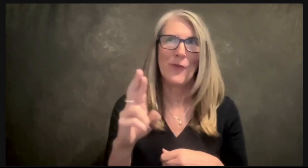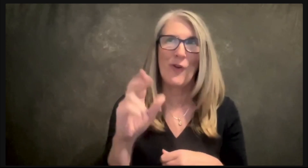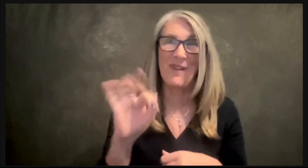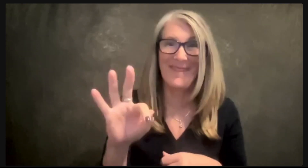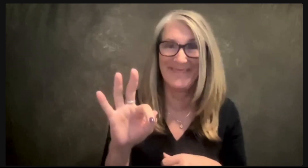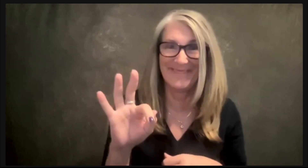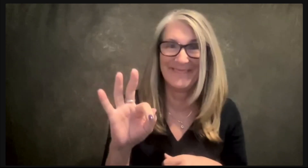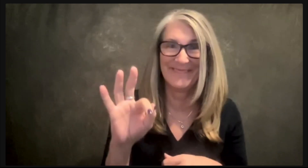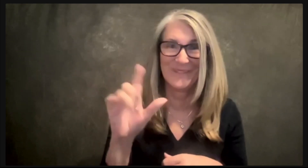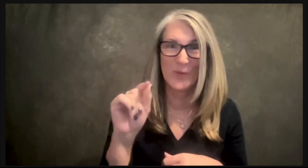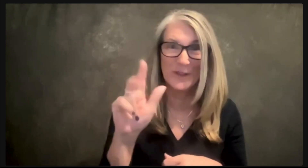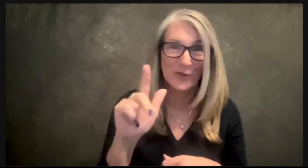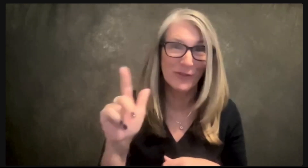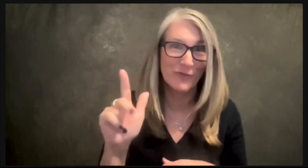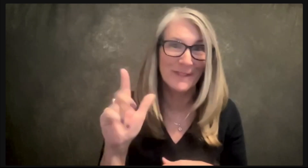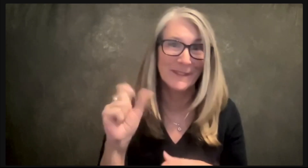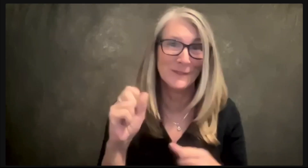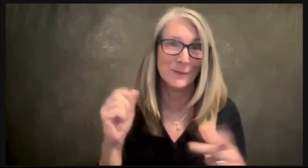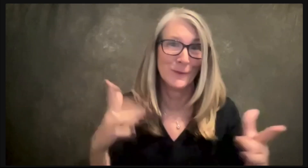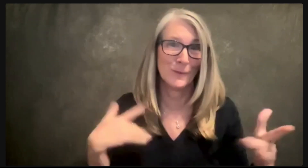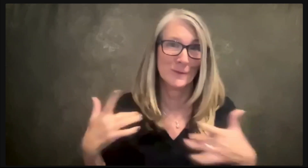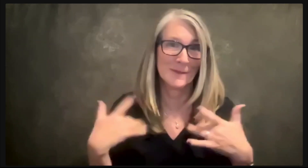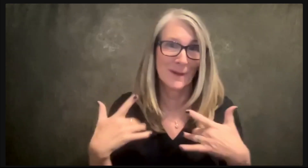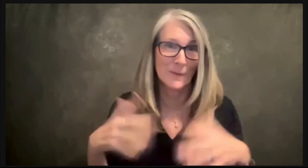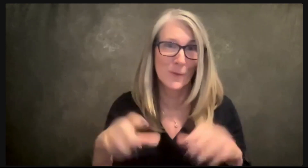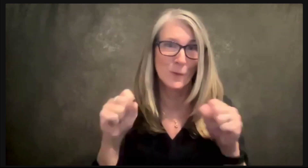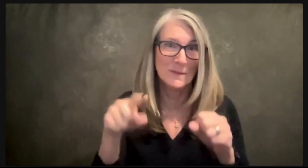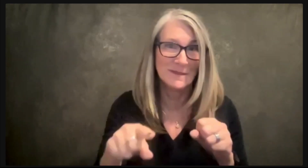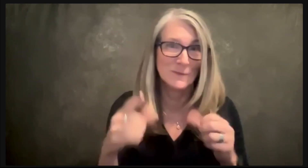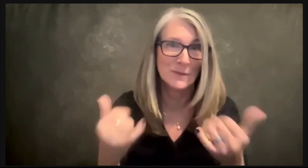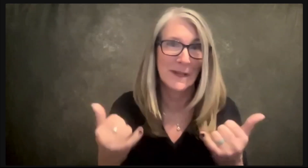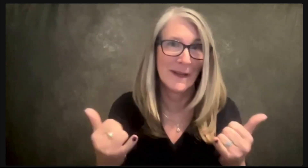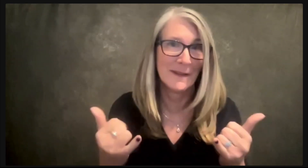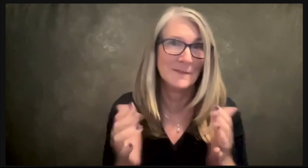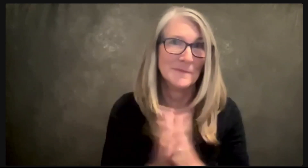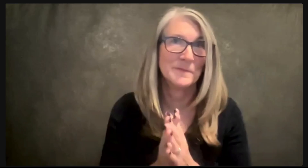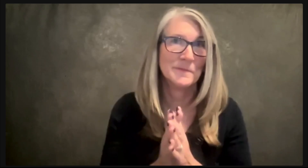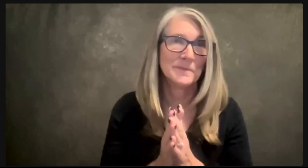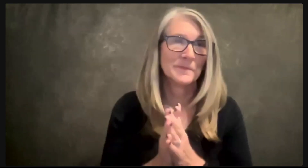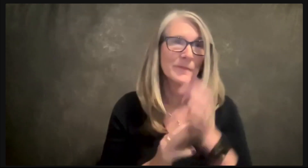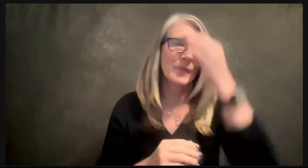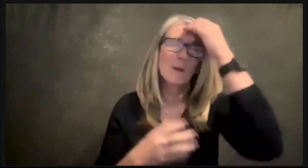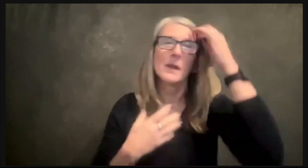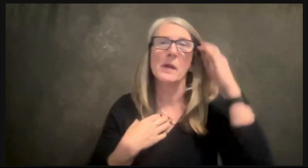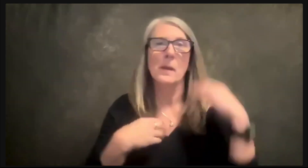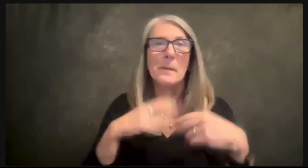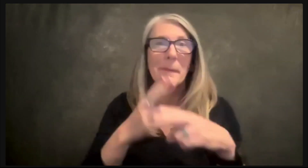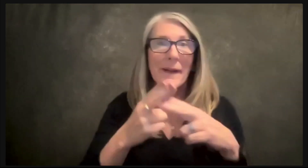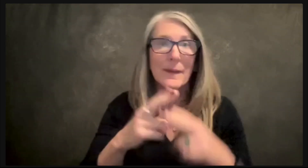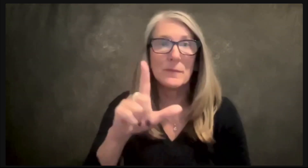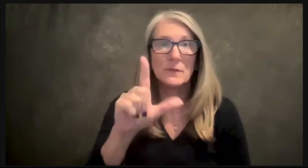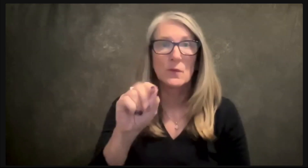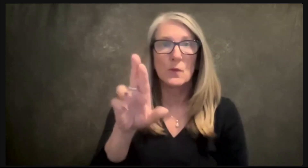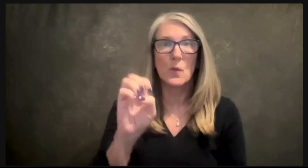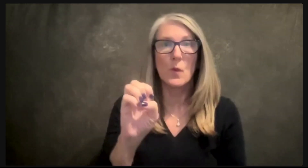This is our first webinar of 2023, so we're excited to host this today.